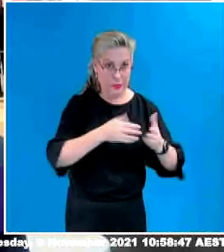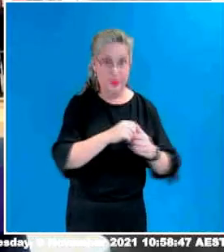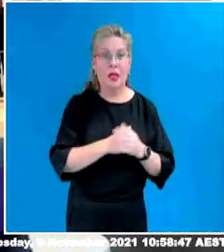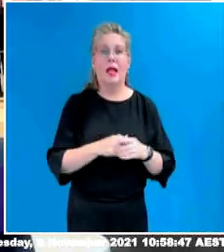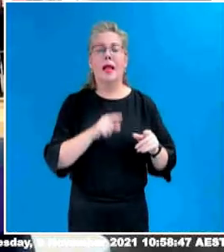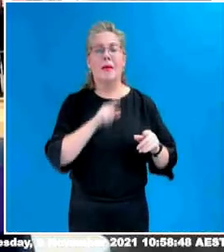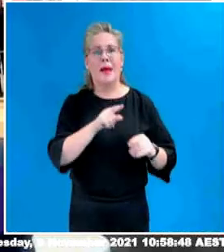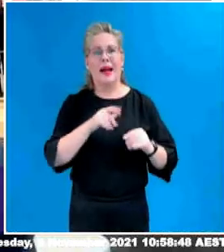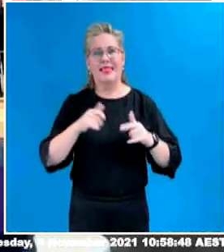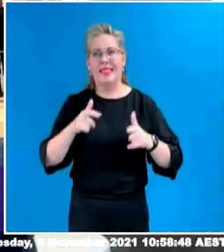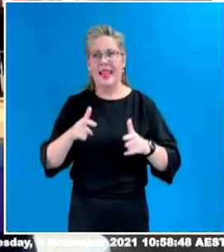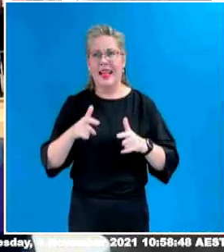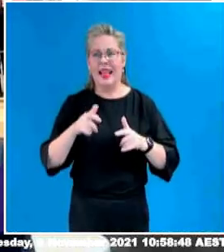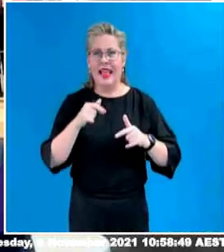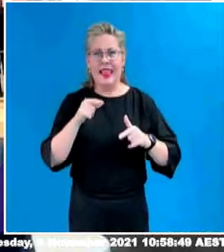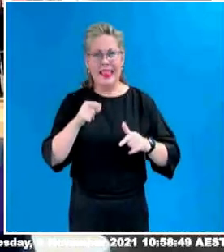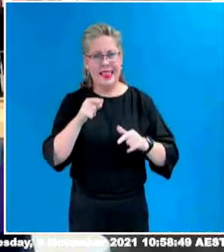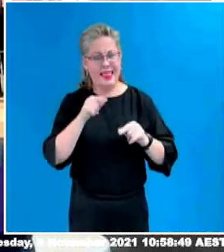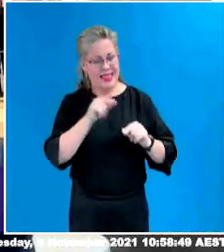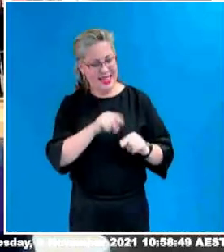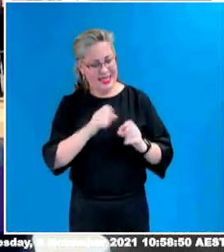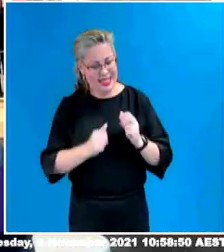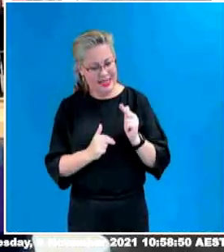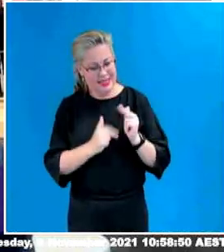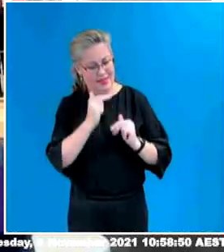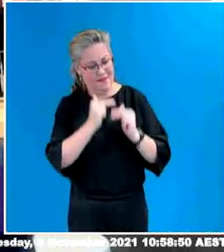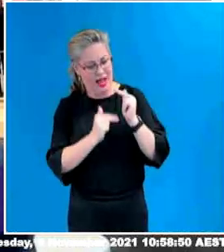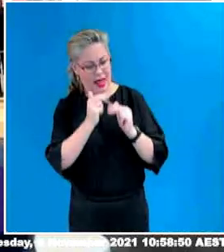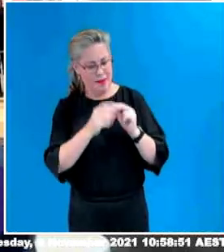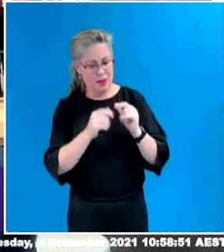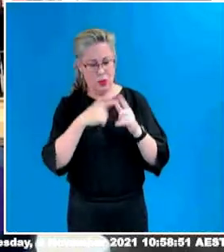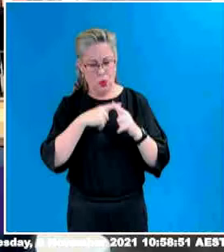business is essential to the development of policy and the implementation of